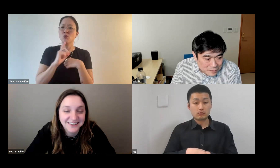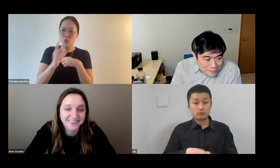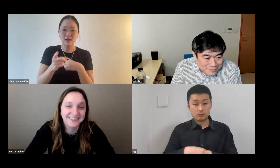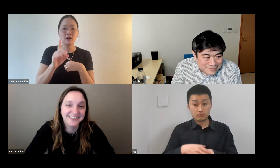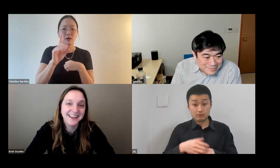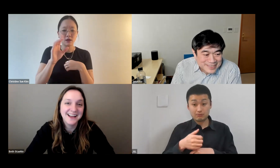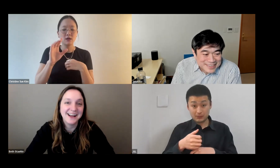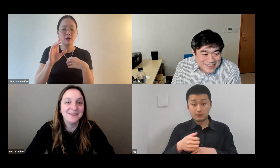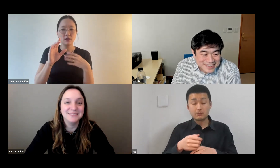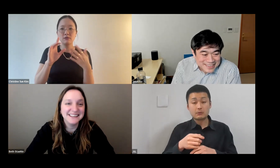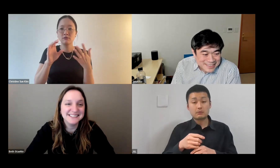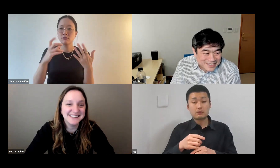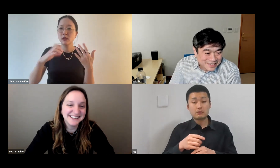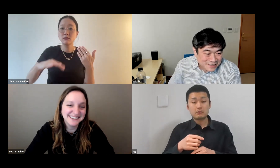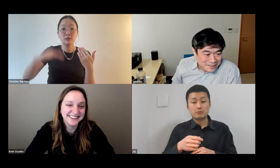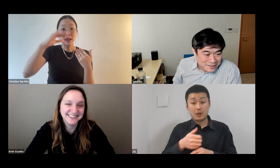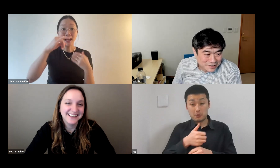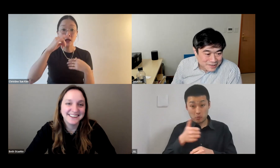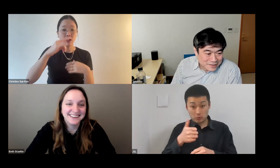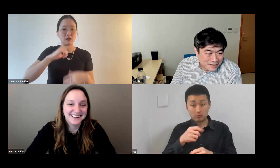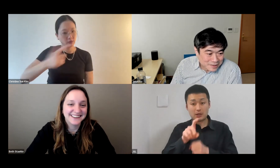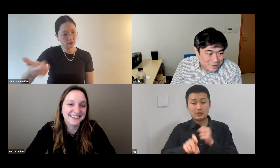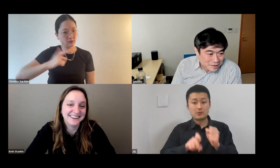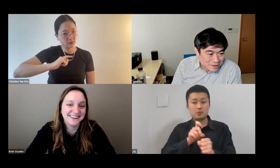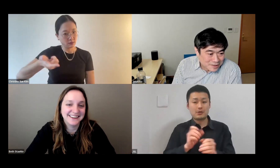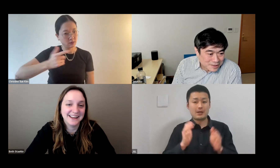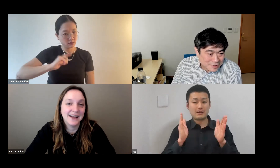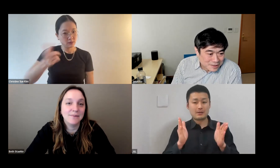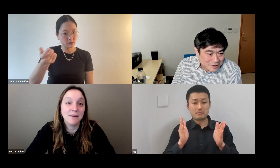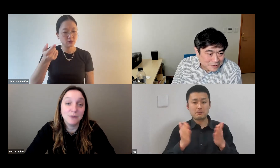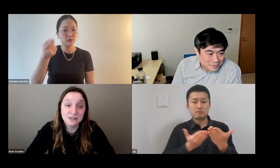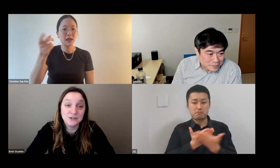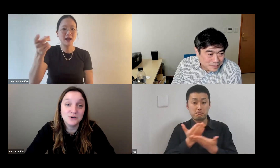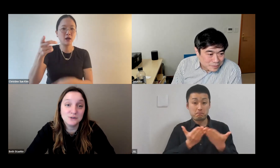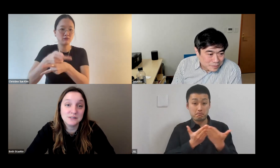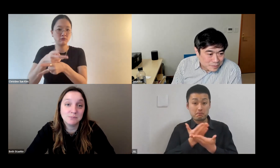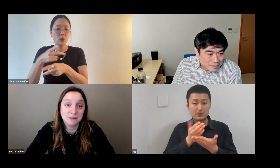I'm lazy and we do split